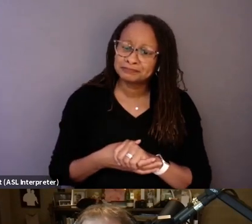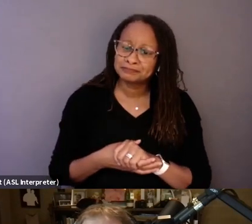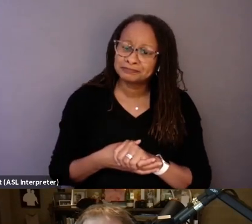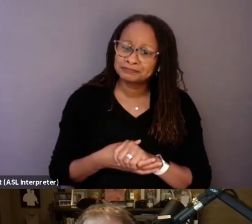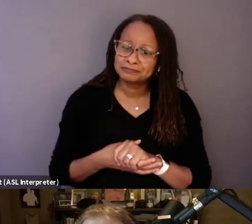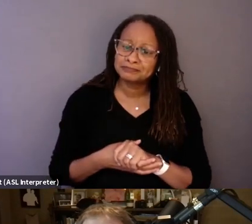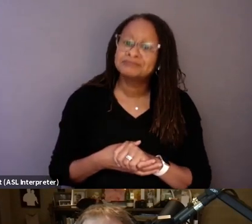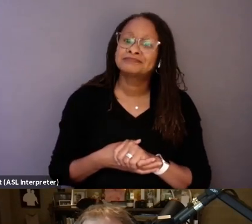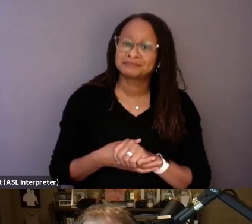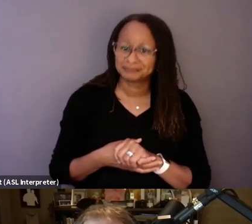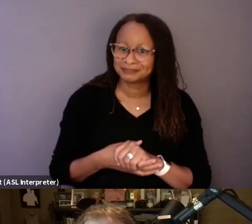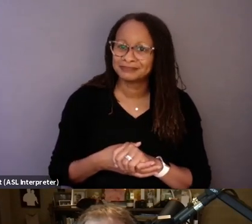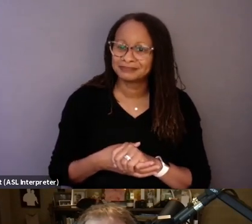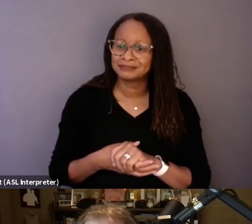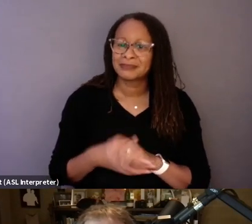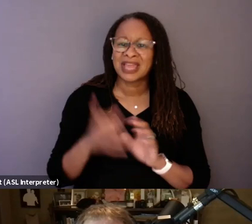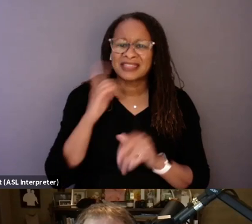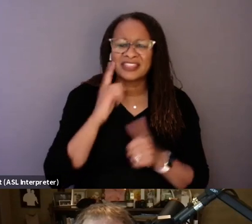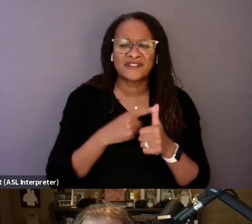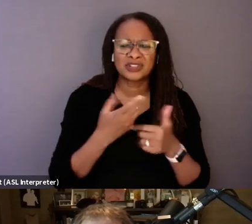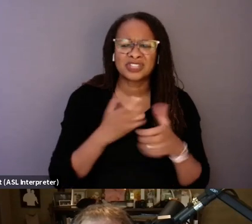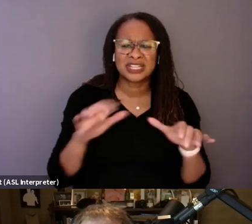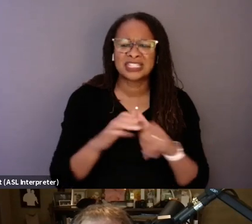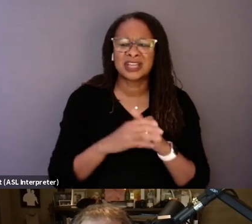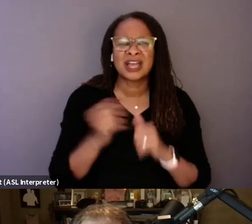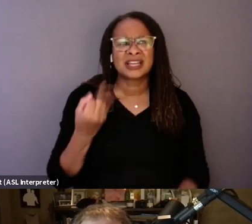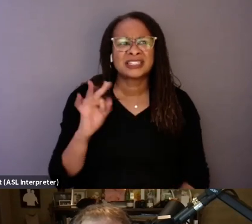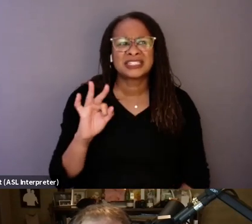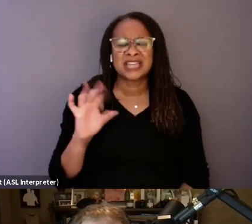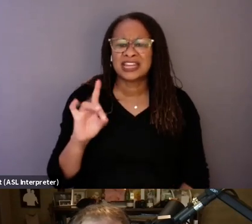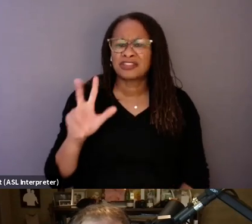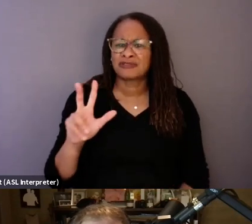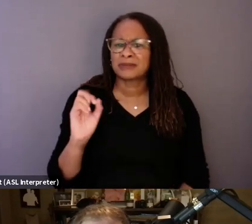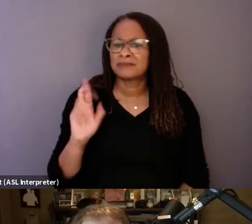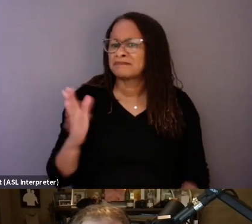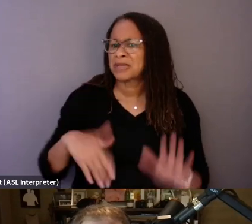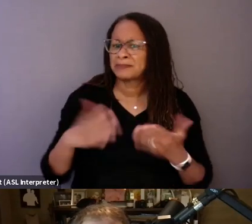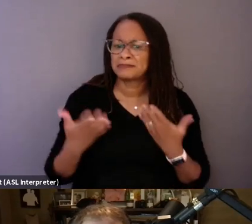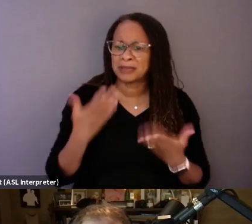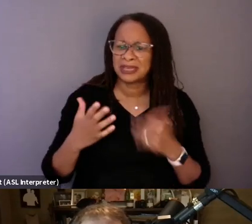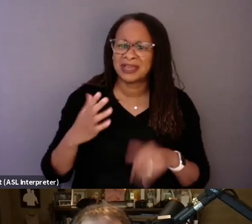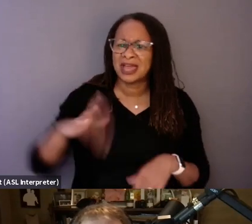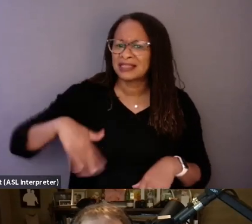Yes, I think the first ones were '83 maybe even late 82 and very much because I do thought like people's memory...